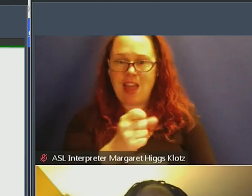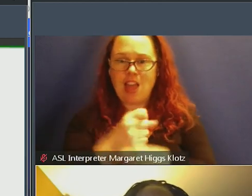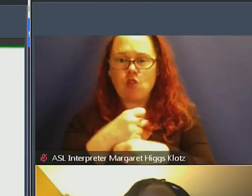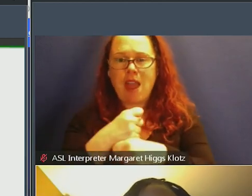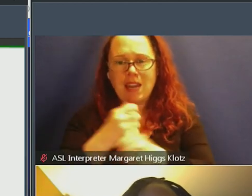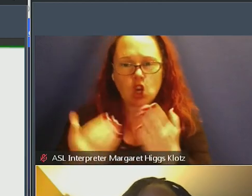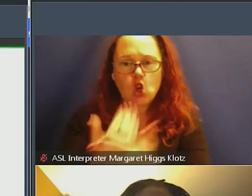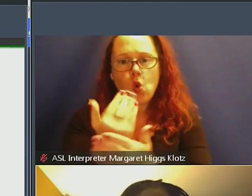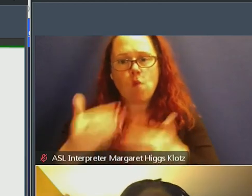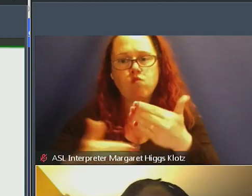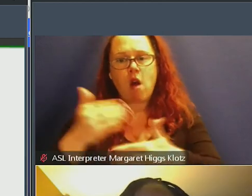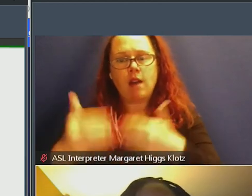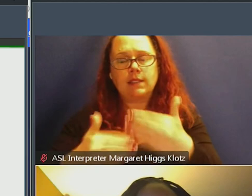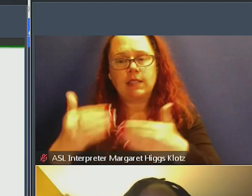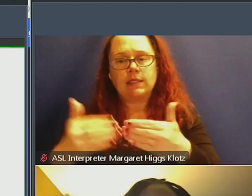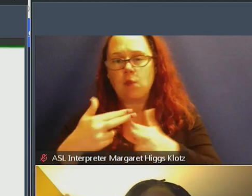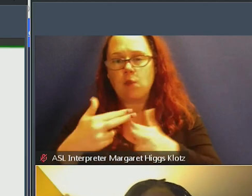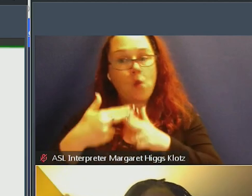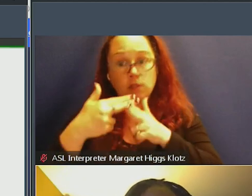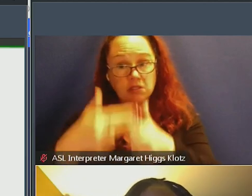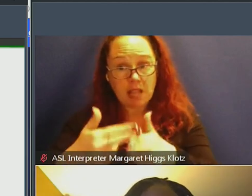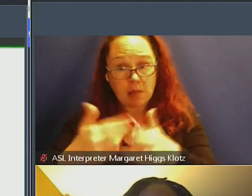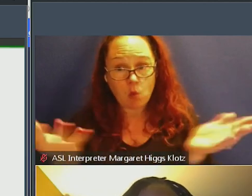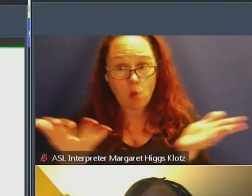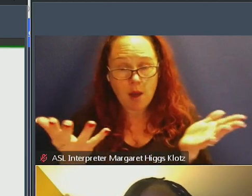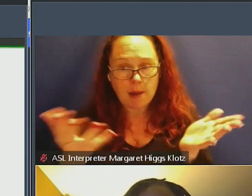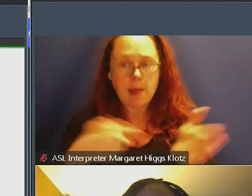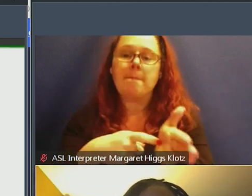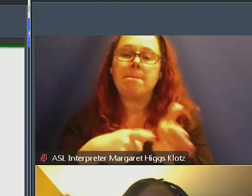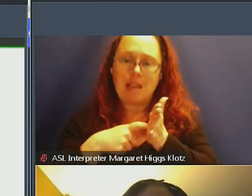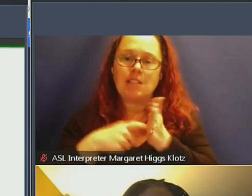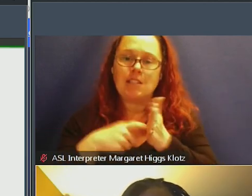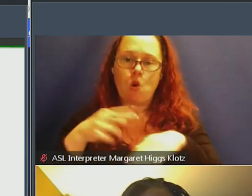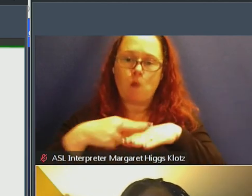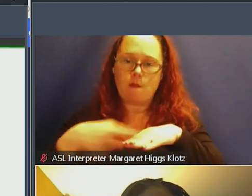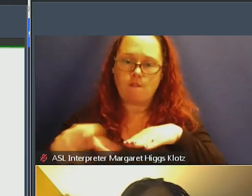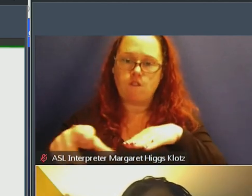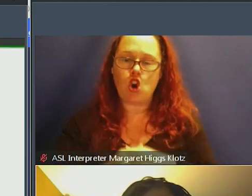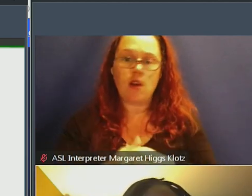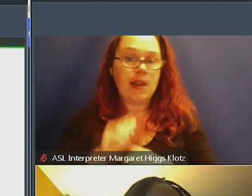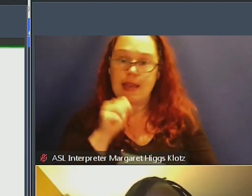The process does not a wave manage. It does not waive sovereign immunity for zoning.